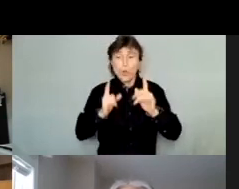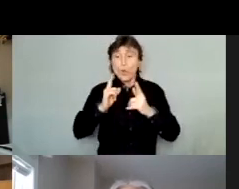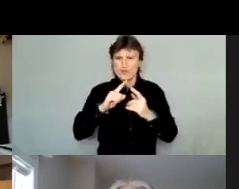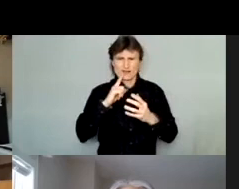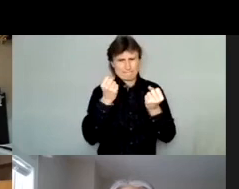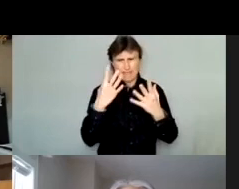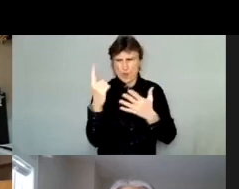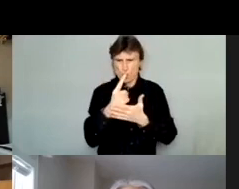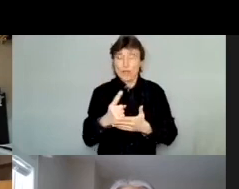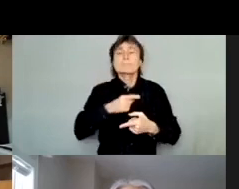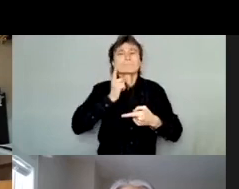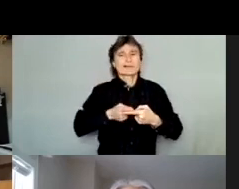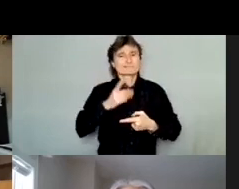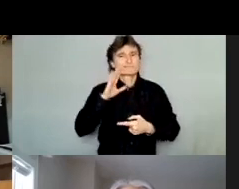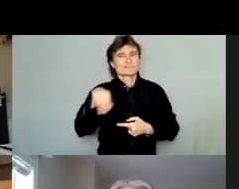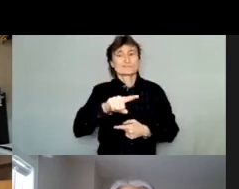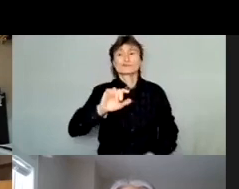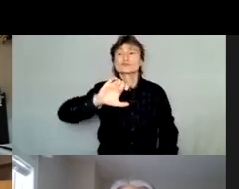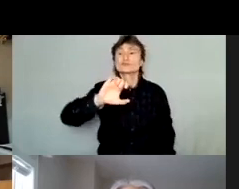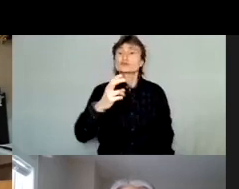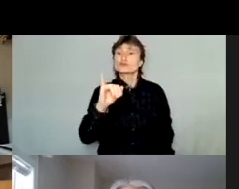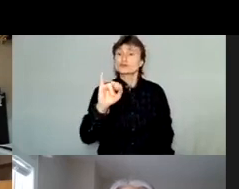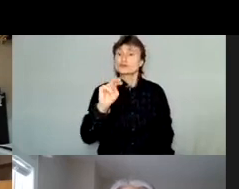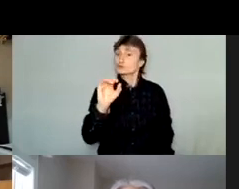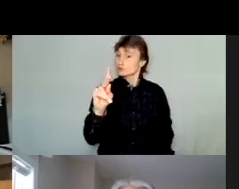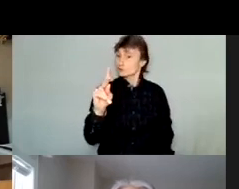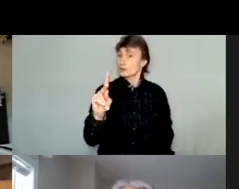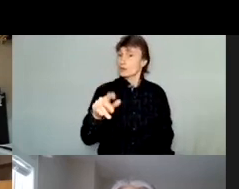chinookblast.ca where you’ll find anything happening related to that.